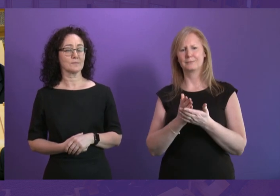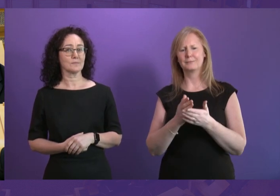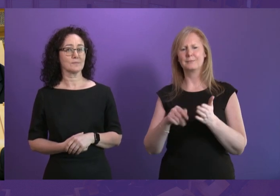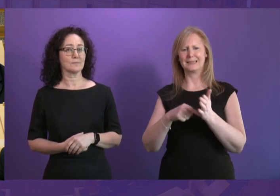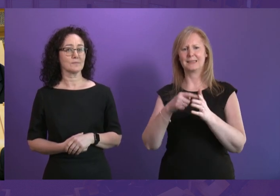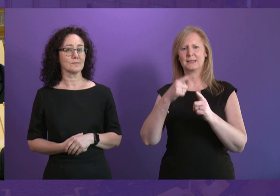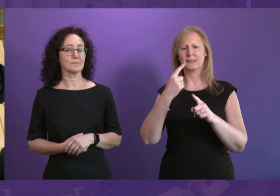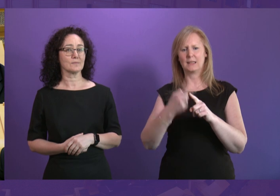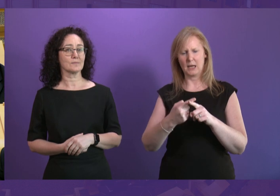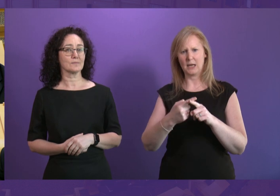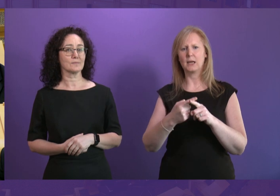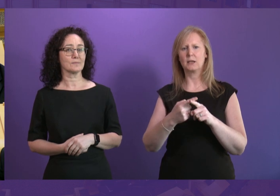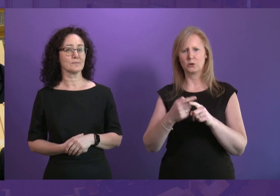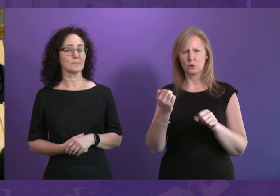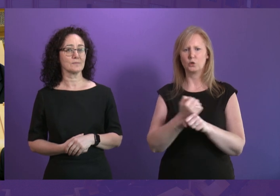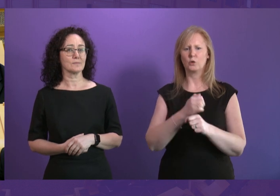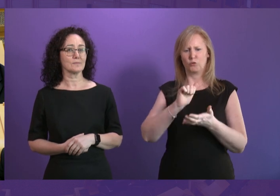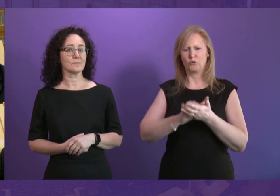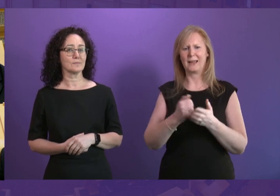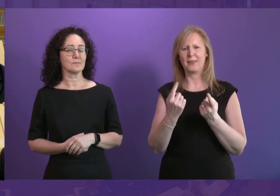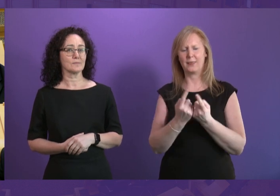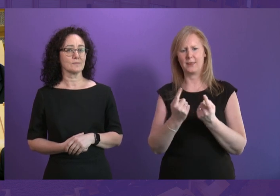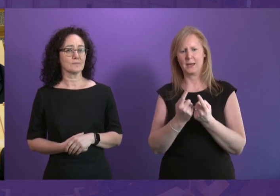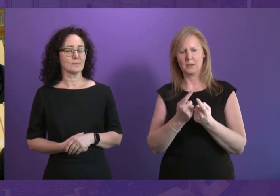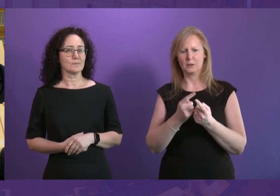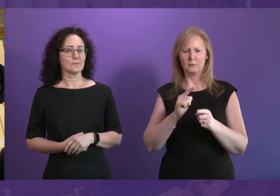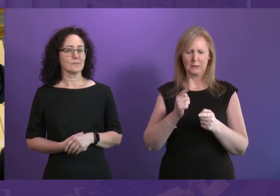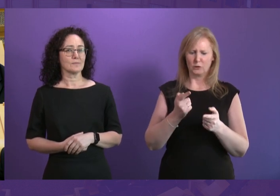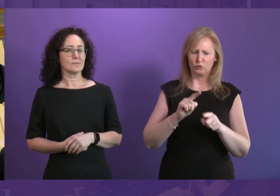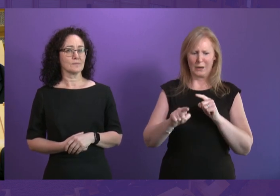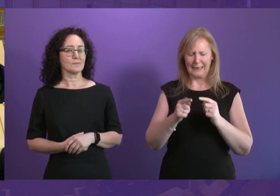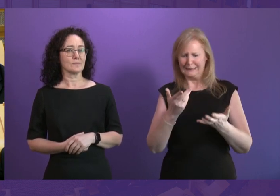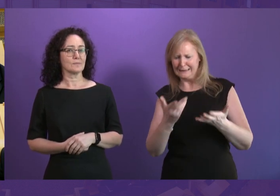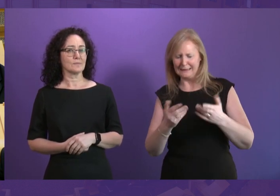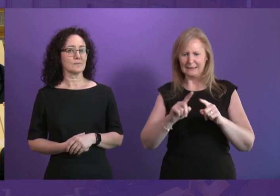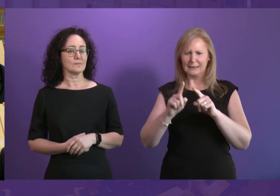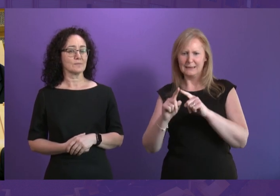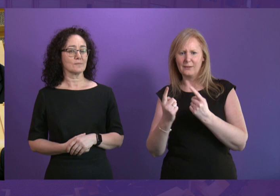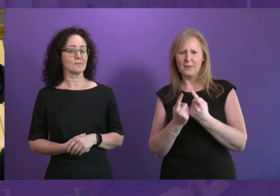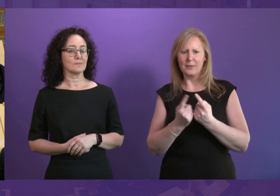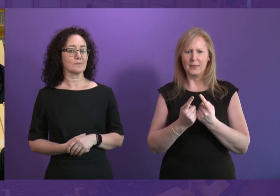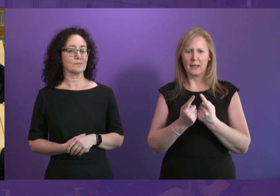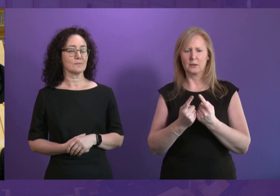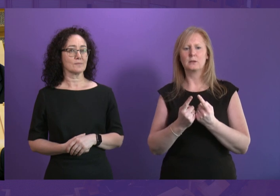are trying to do the right thing, who are trying to juggle school drop-offs with work, who are trying to keep Scotland going and who, in many cases, are working unsociable